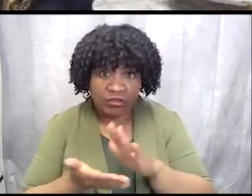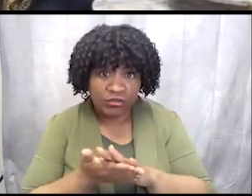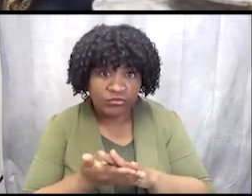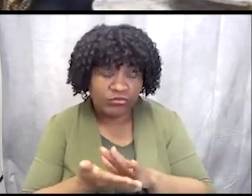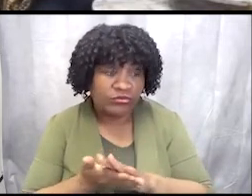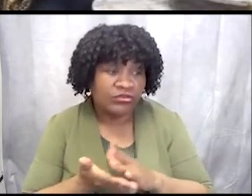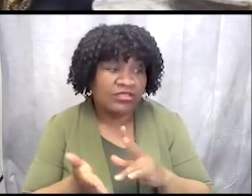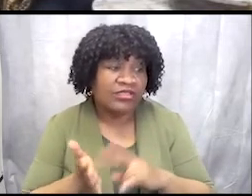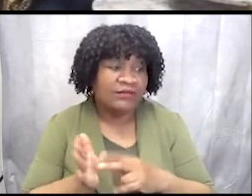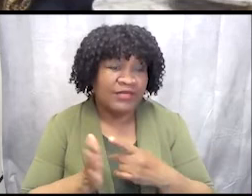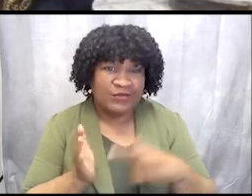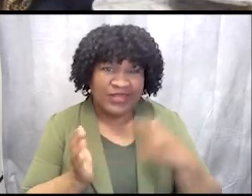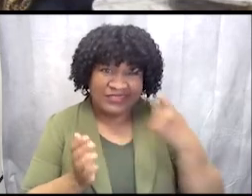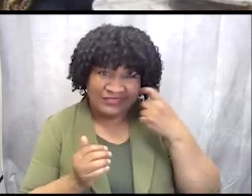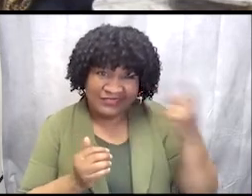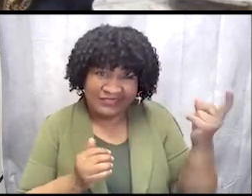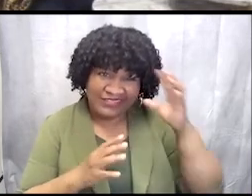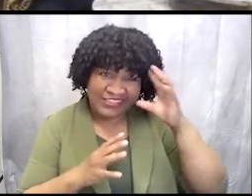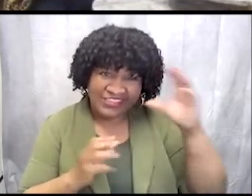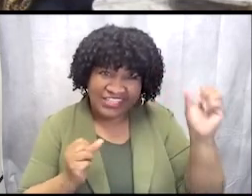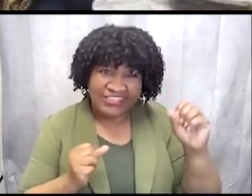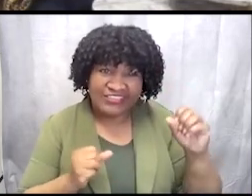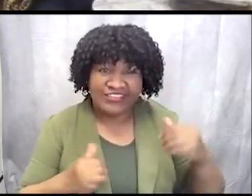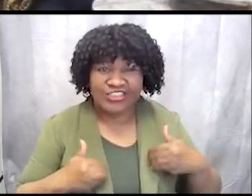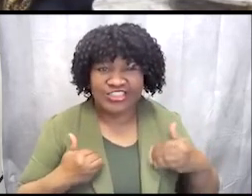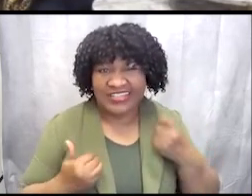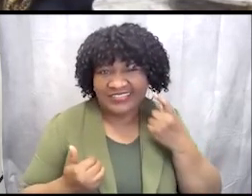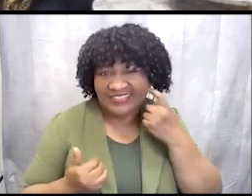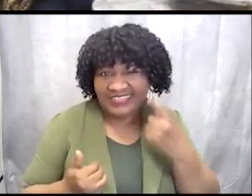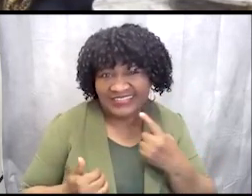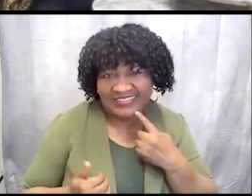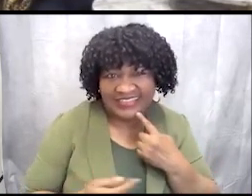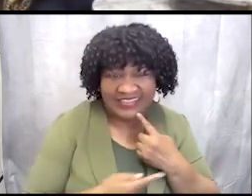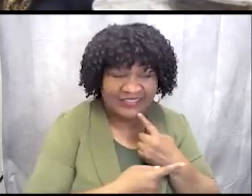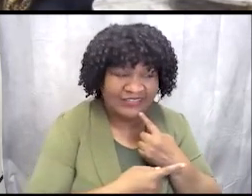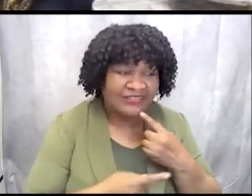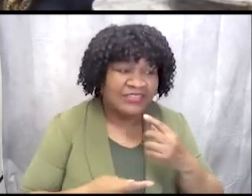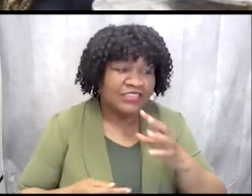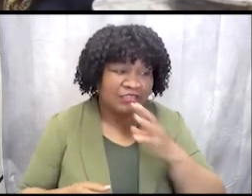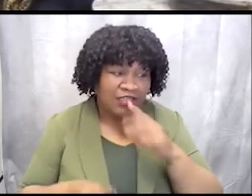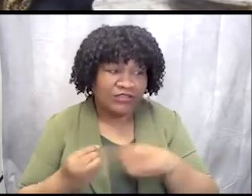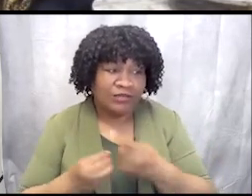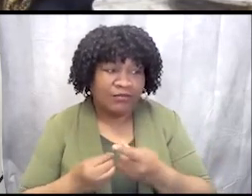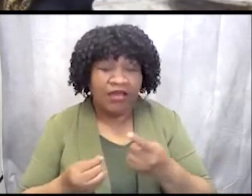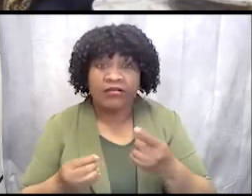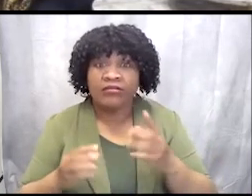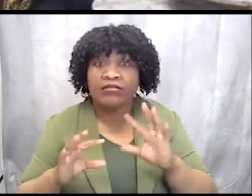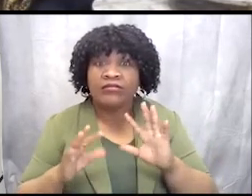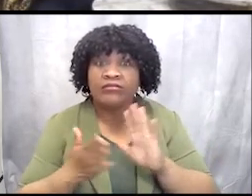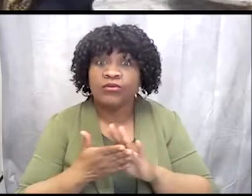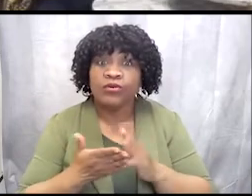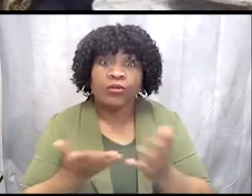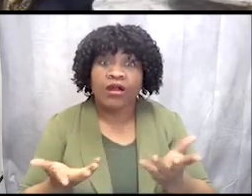is what Chancellor Young just said in an example that he raised when he spoke to the students, said my school was like a family.